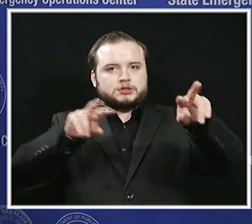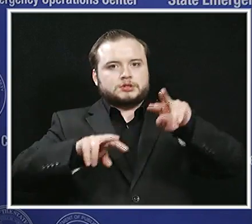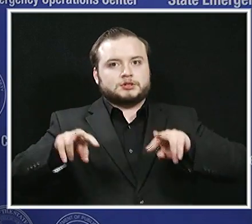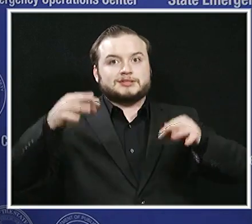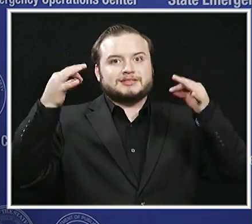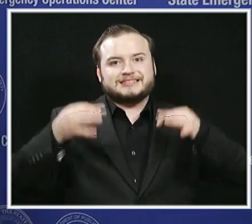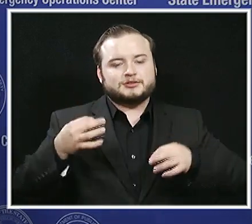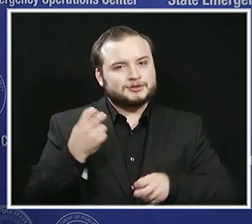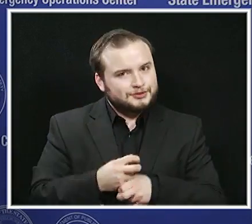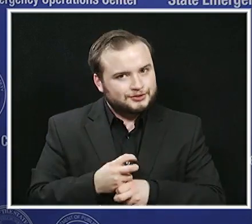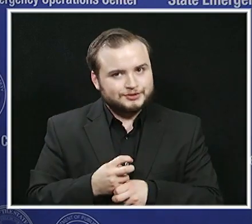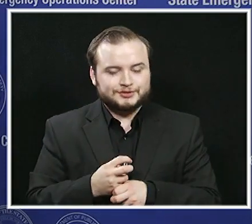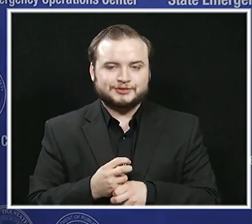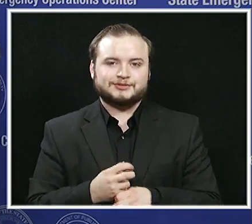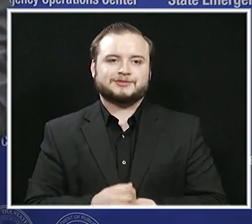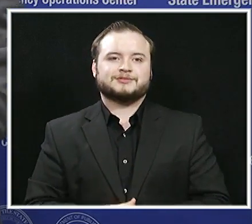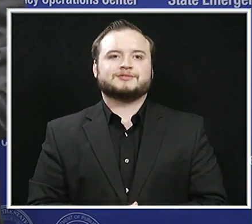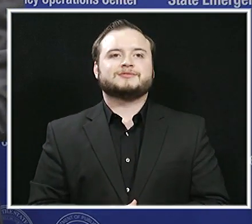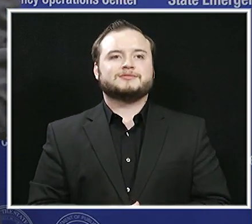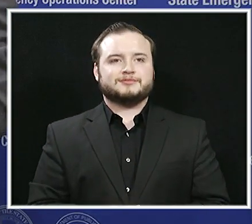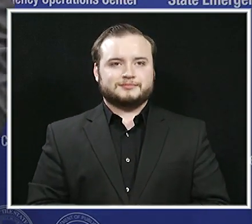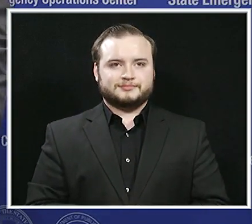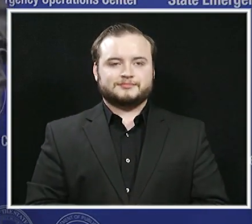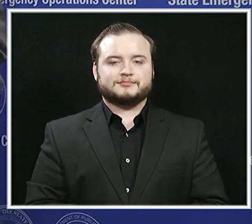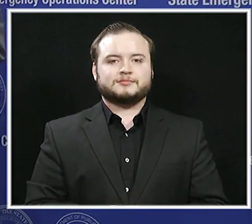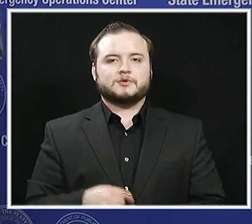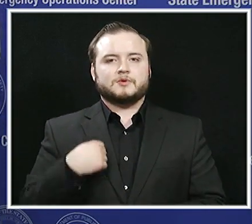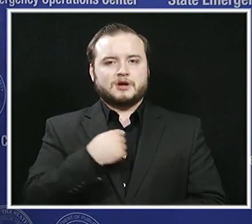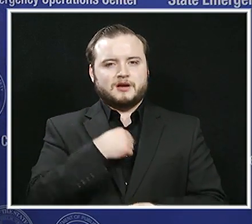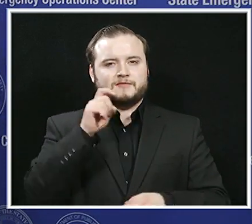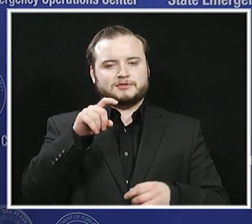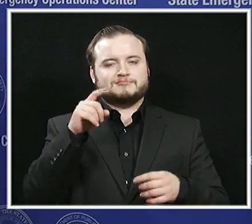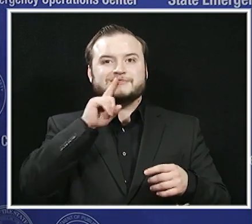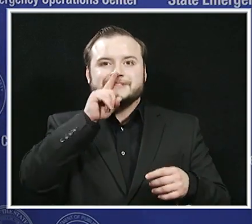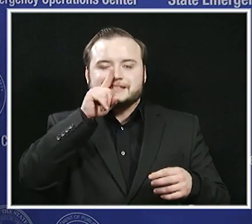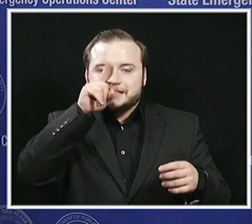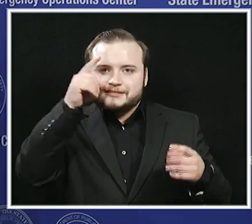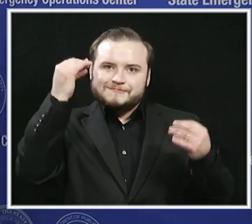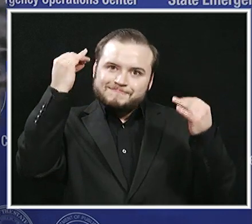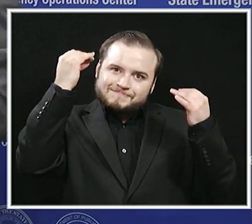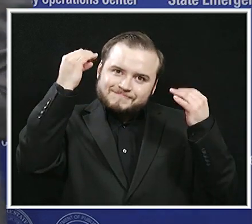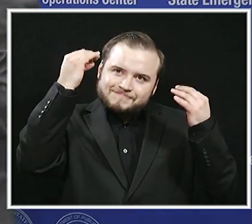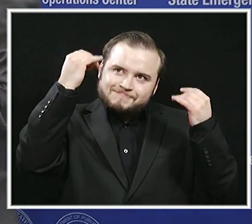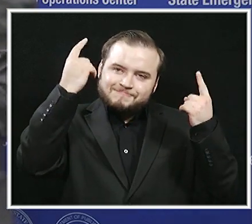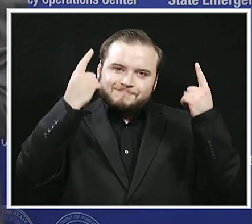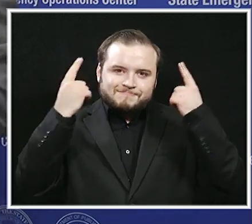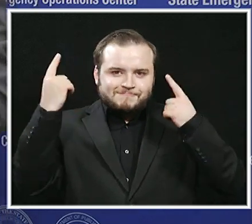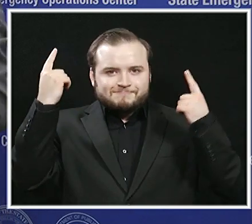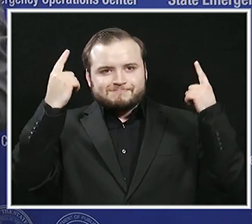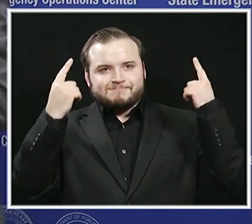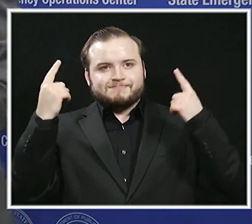So what I would say to those restaurateurs, we're still looking at it, we know it's a hard one, but again it's a place where we can start thinking about.